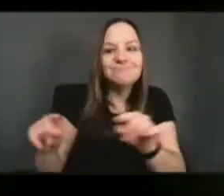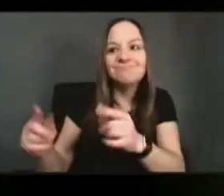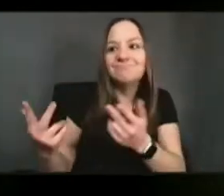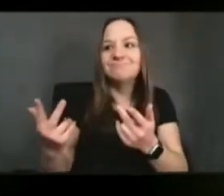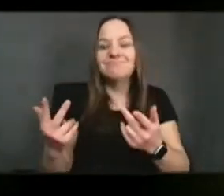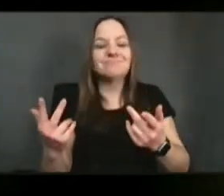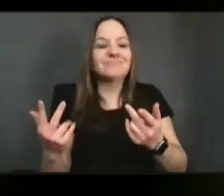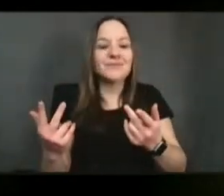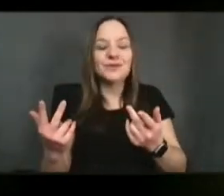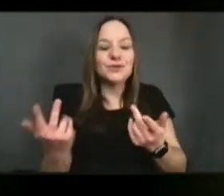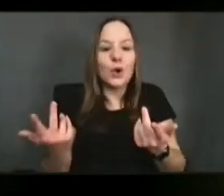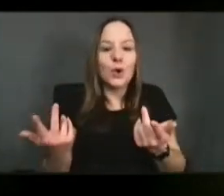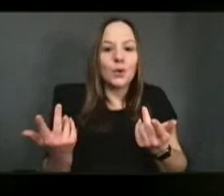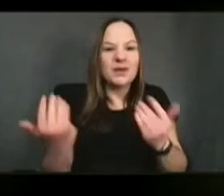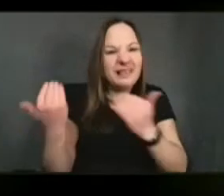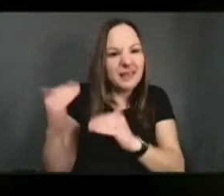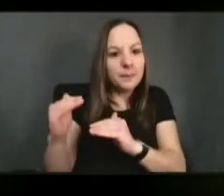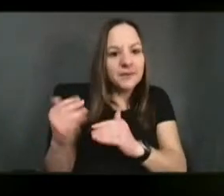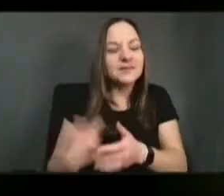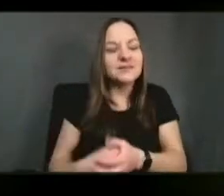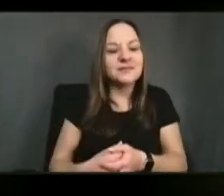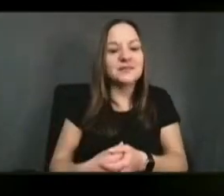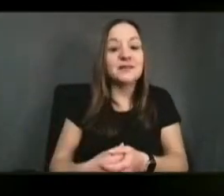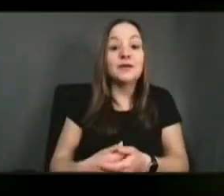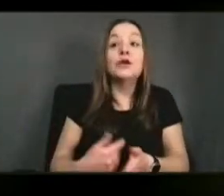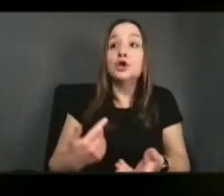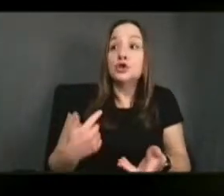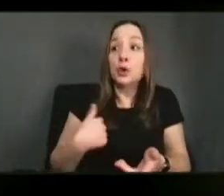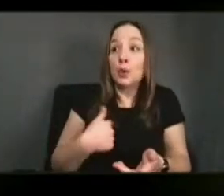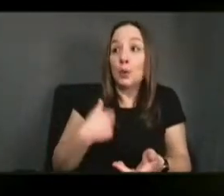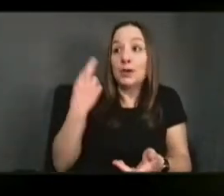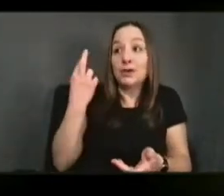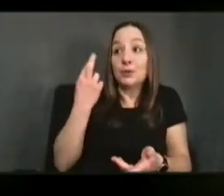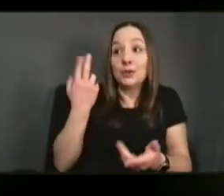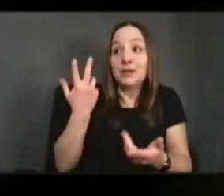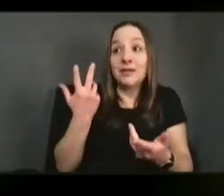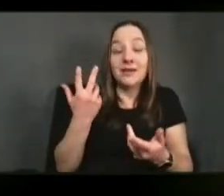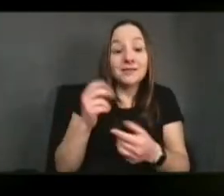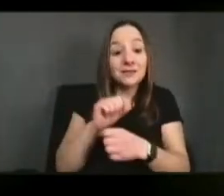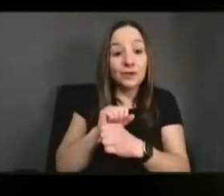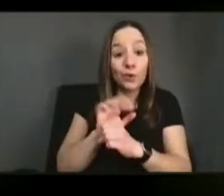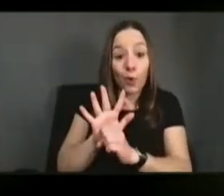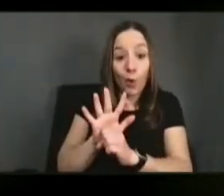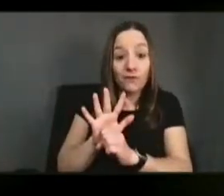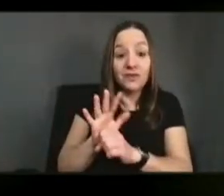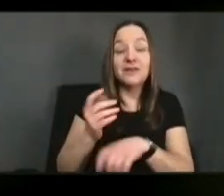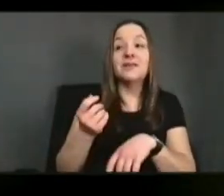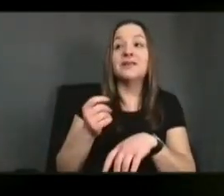anywhere. There's a whole bunch of things you couldn't do. So we had tackled but we know about